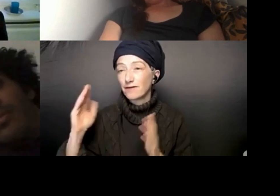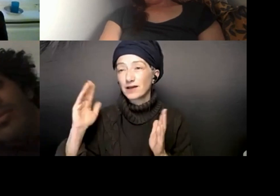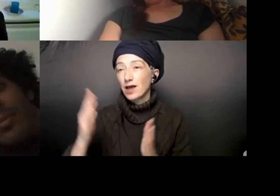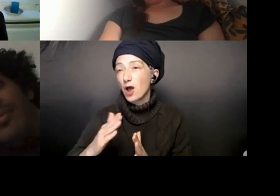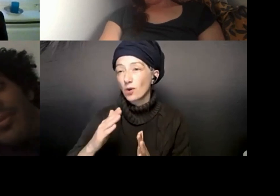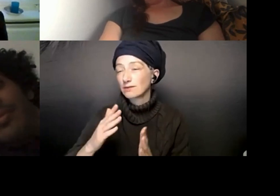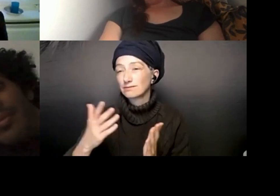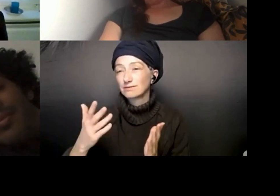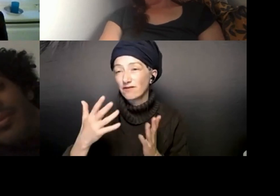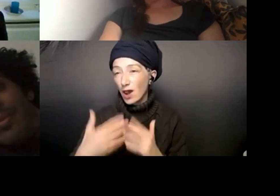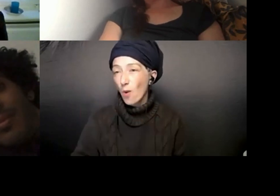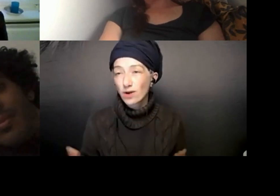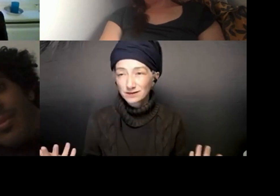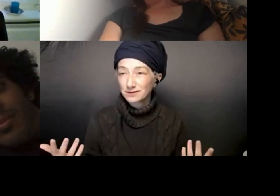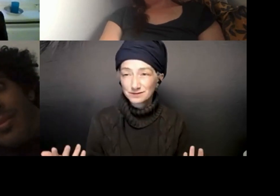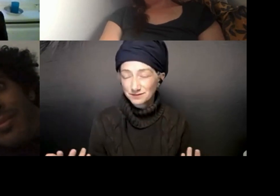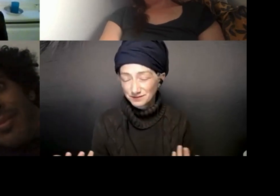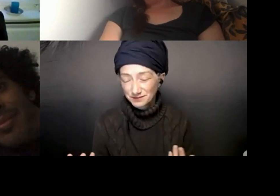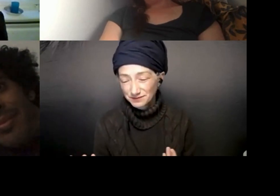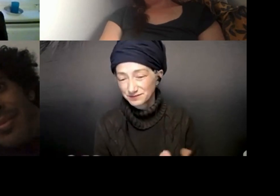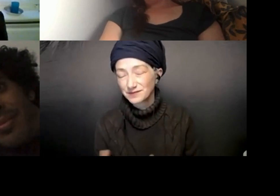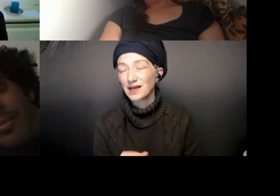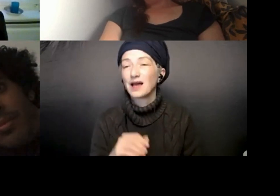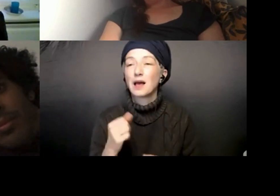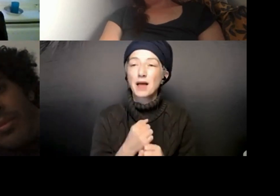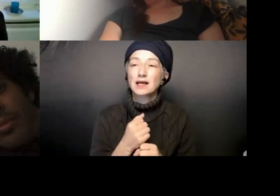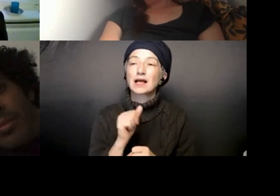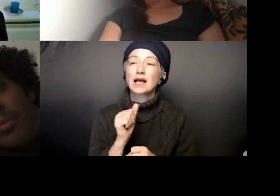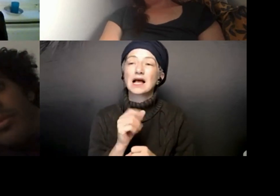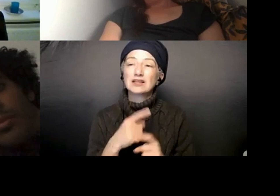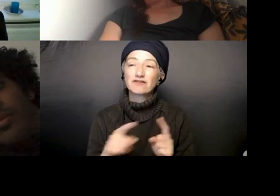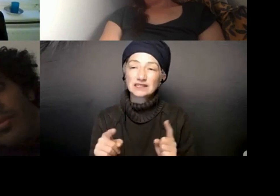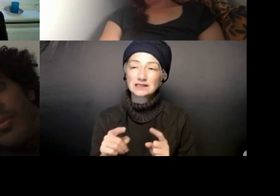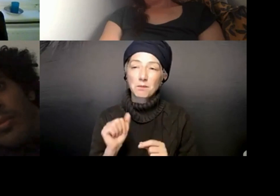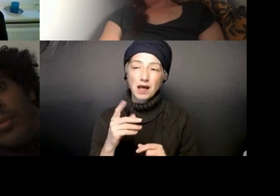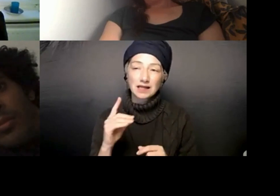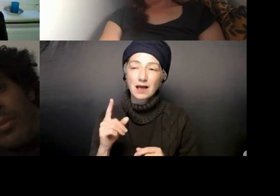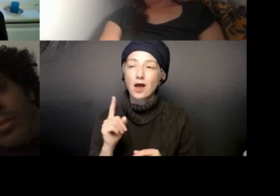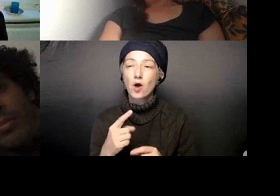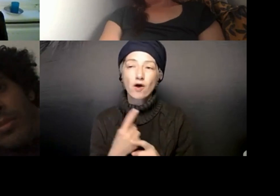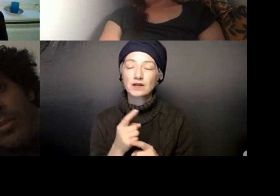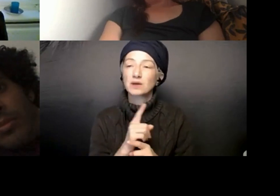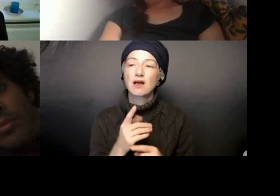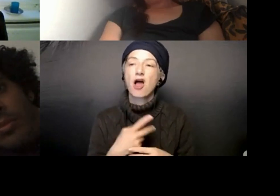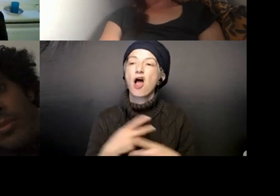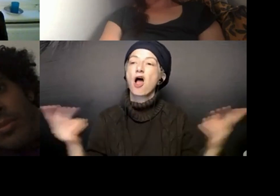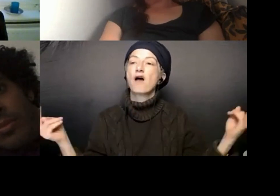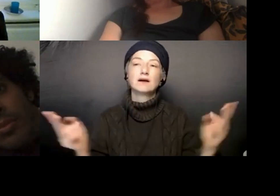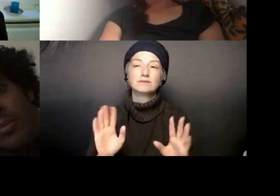So I think, even with Making a Difference, it's always a way of navigating because with this project we are trying to build up